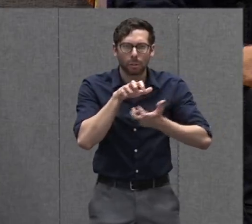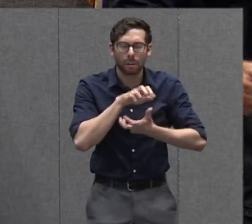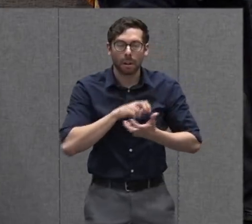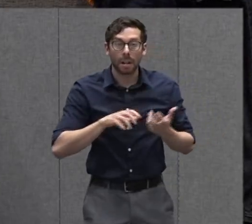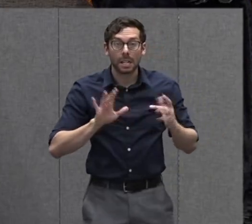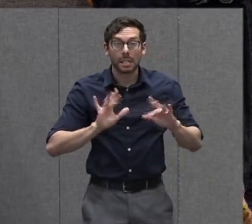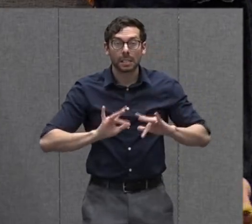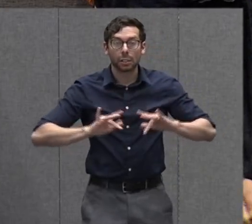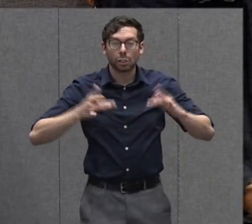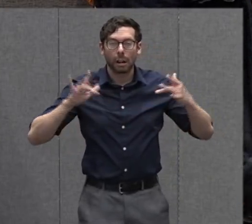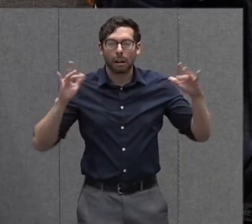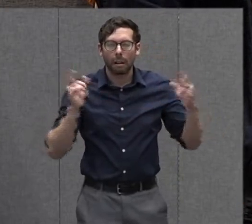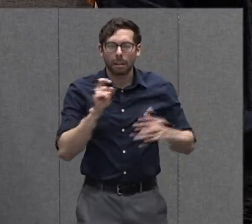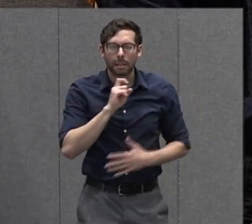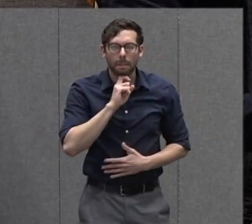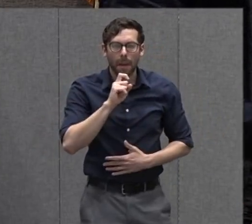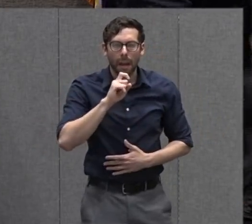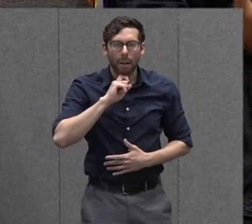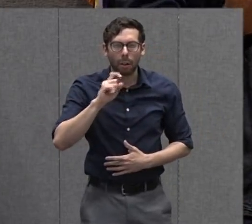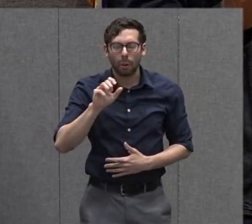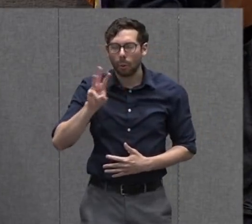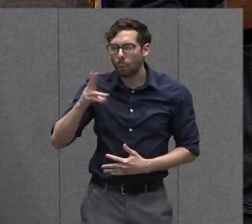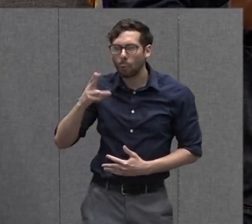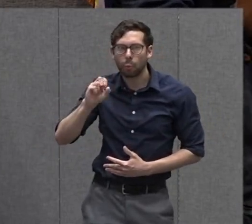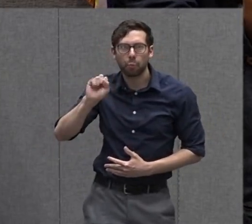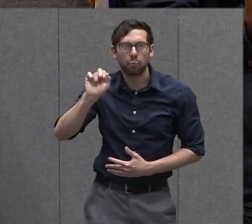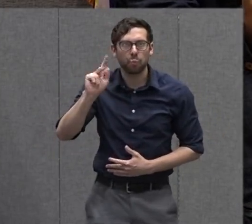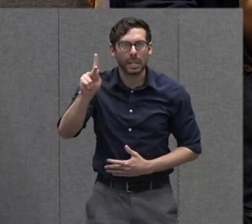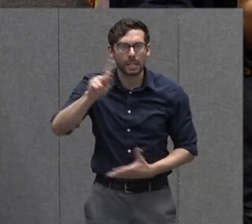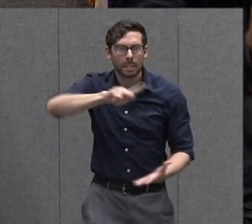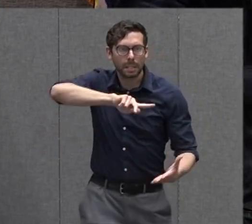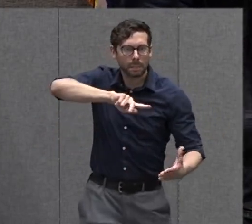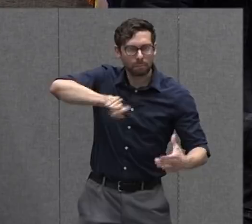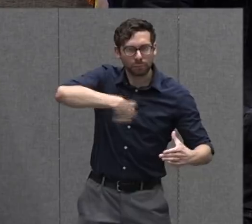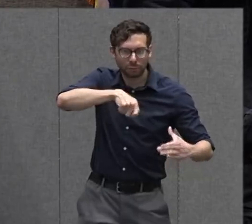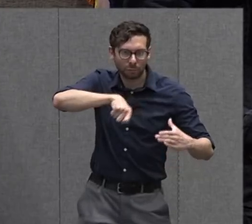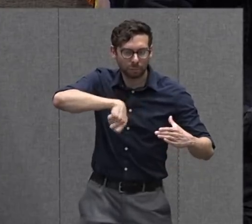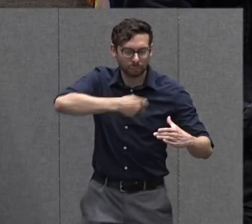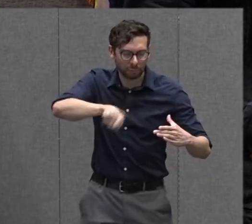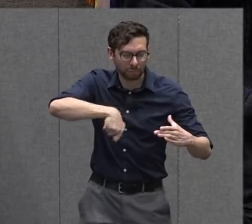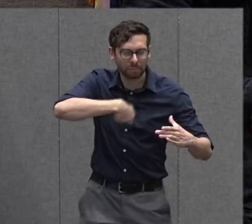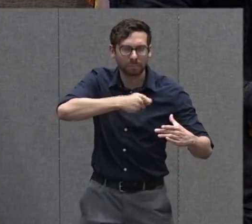beats the bowl beautifully. And the wooden spoon scoops